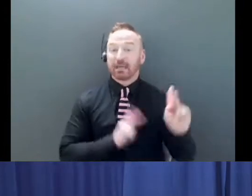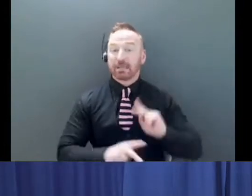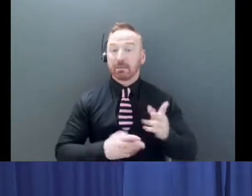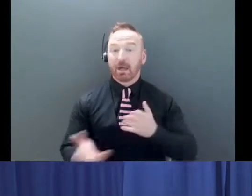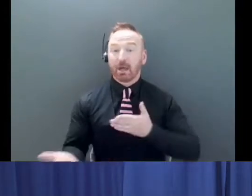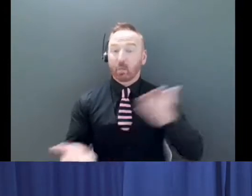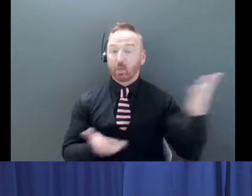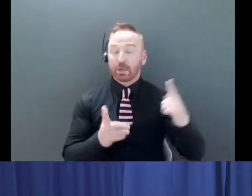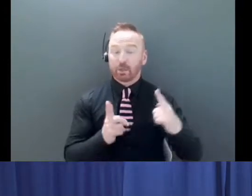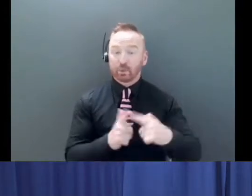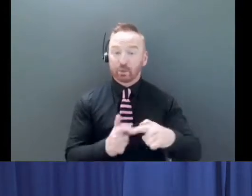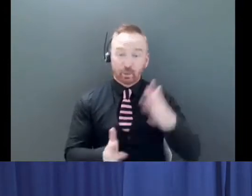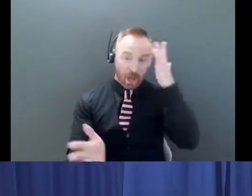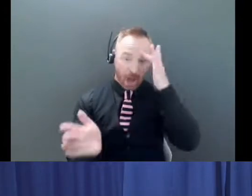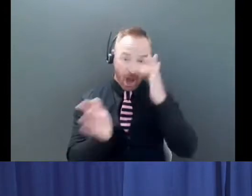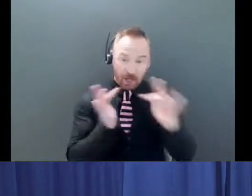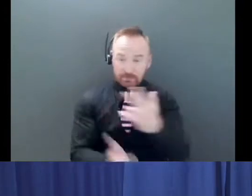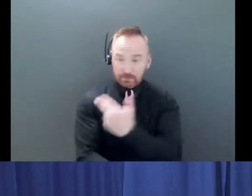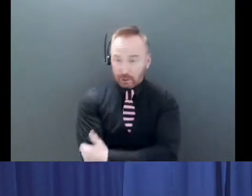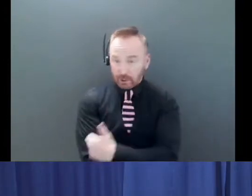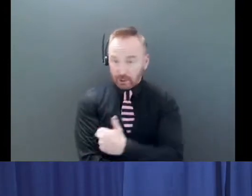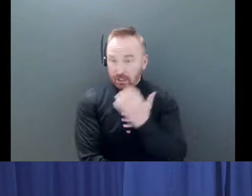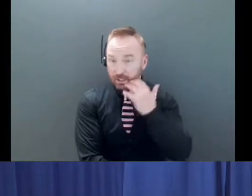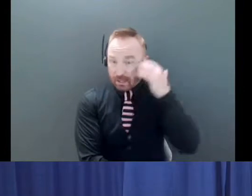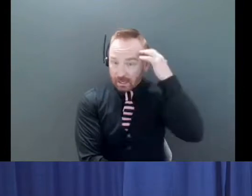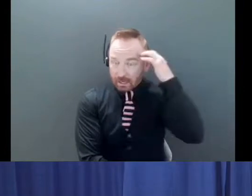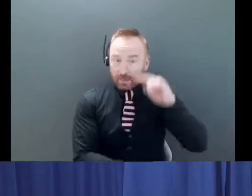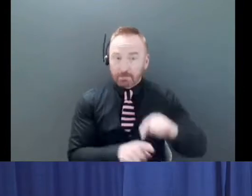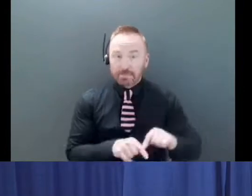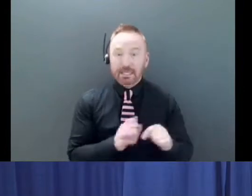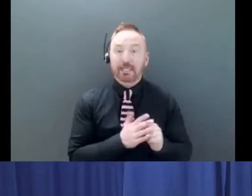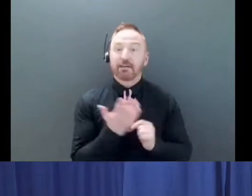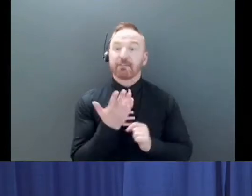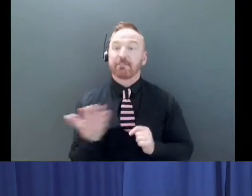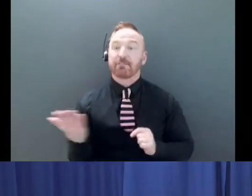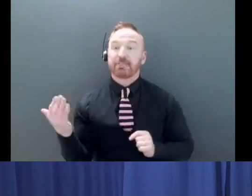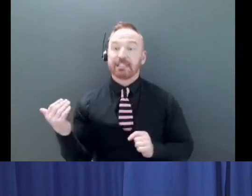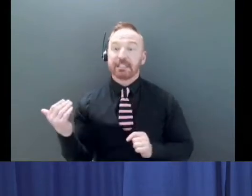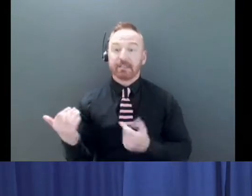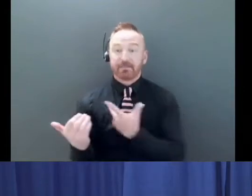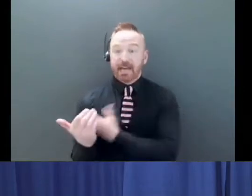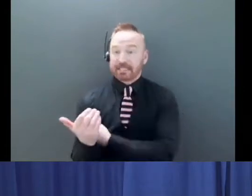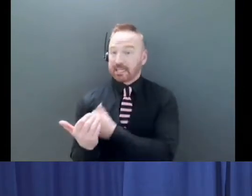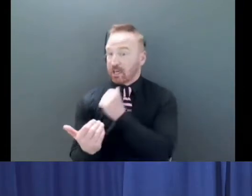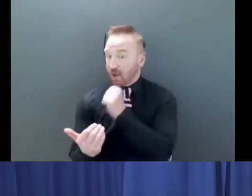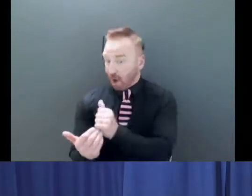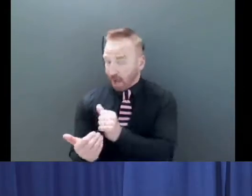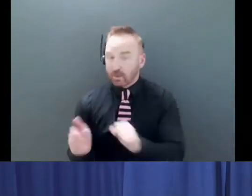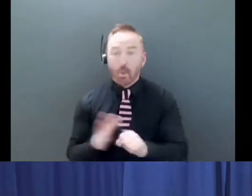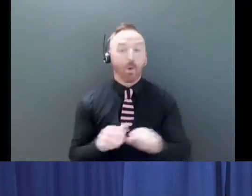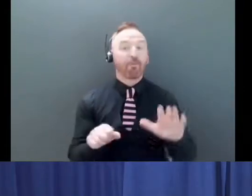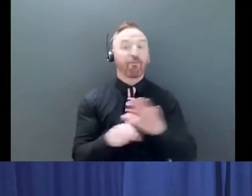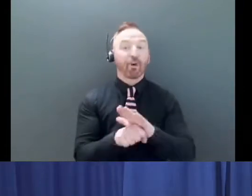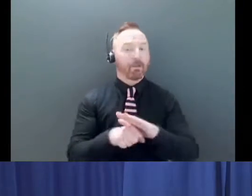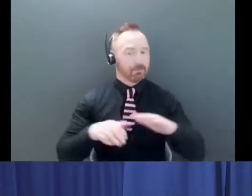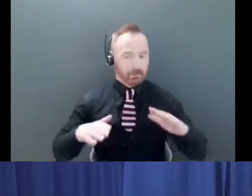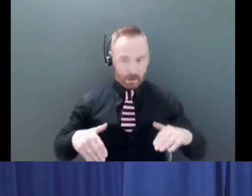Of whom 50 were either vaccinated or partially vaccinated. 14 people have been medevaced out of territory for further